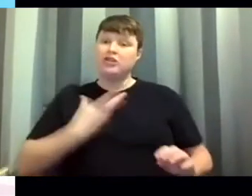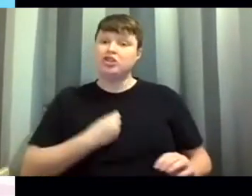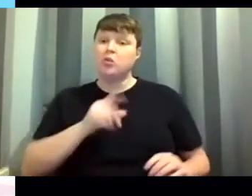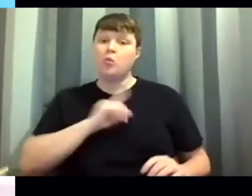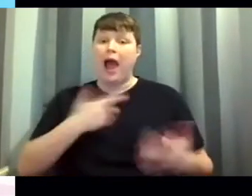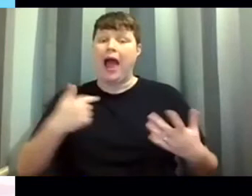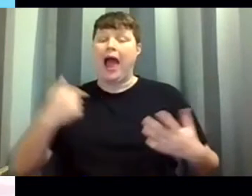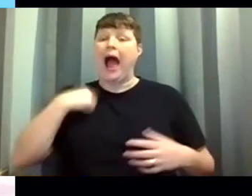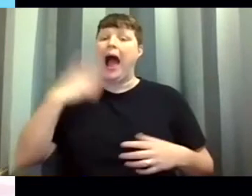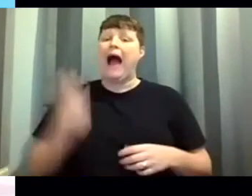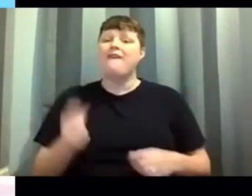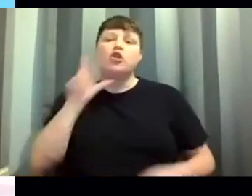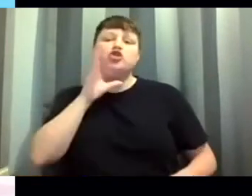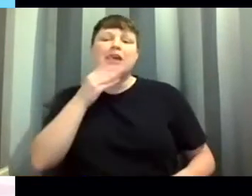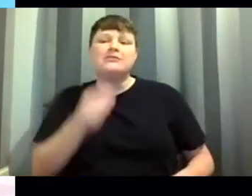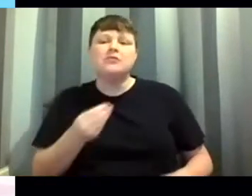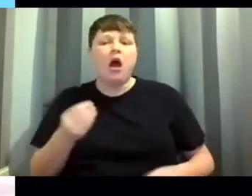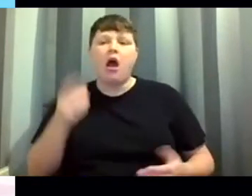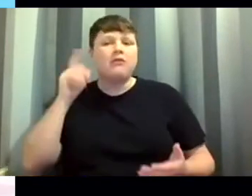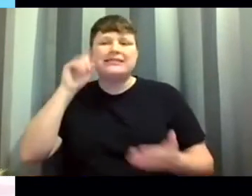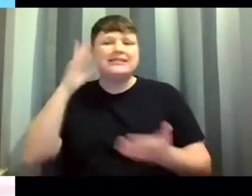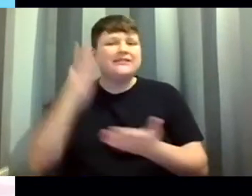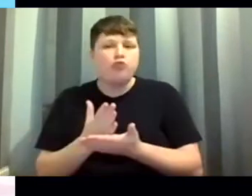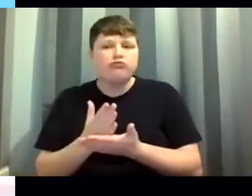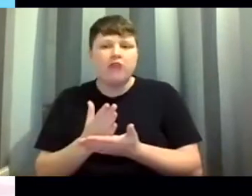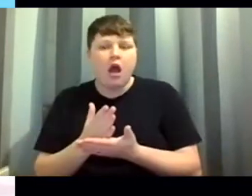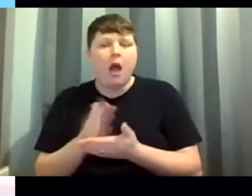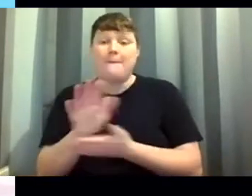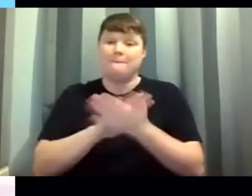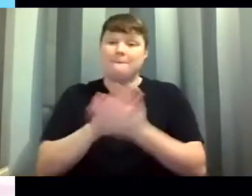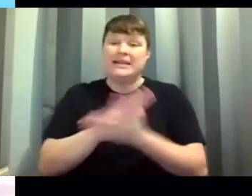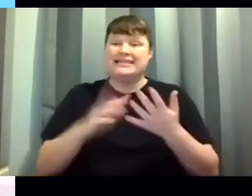This was bad enough that I had no choice. So, I'm just gonna explain gender dysphoria here: it's a